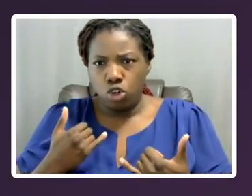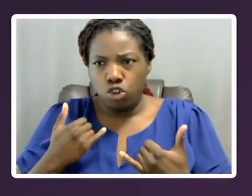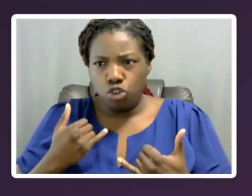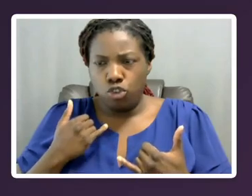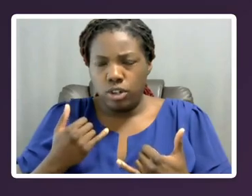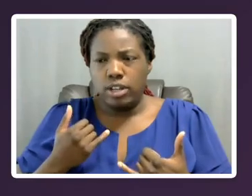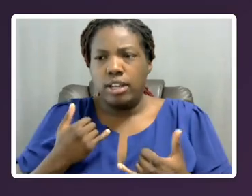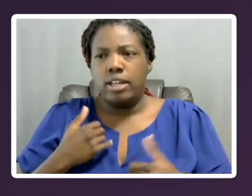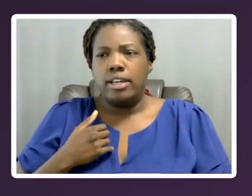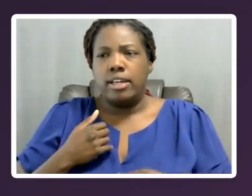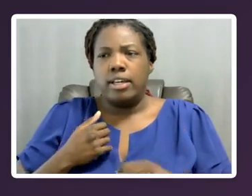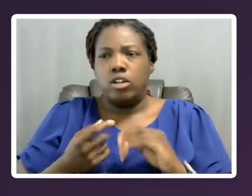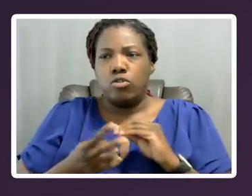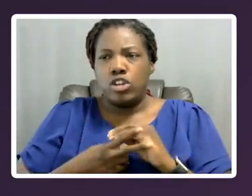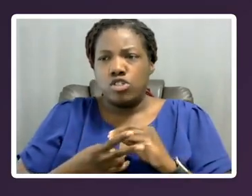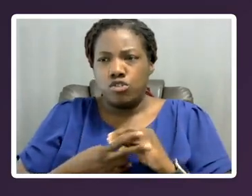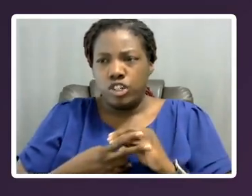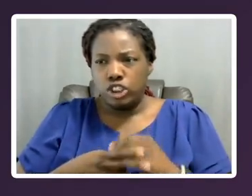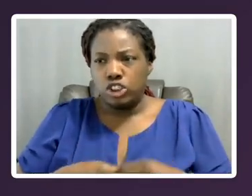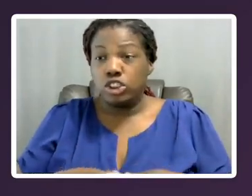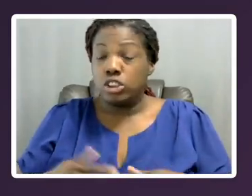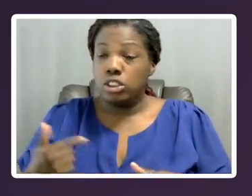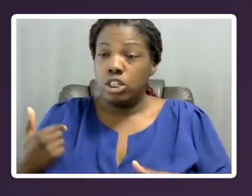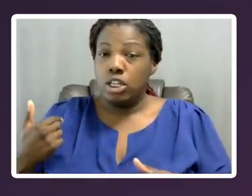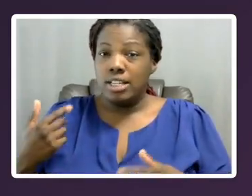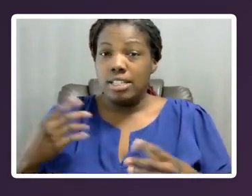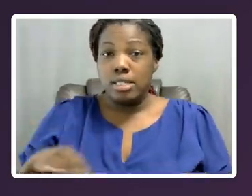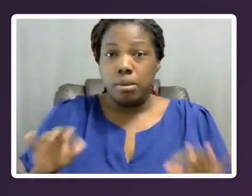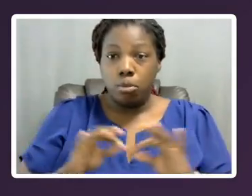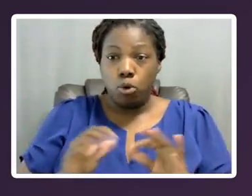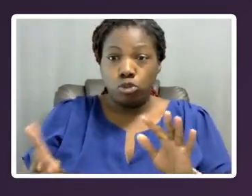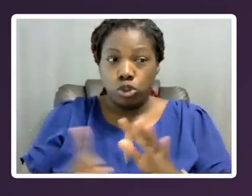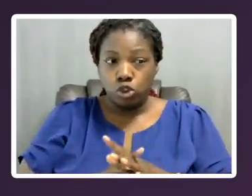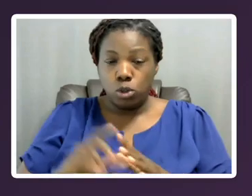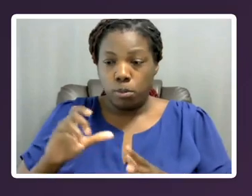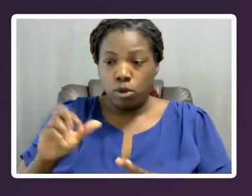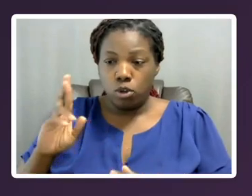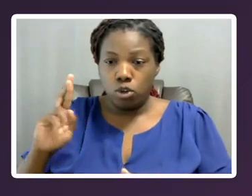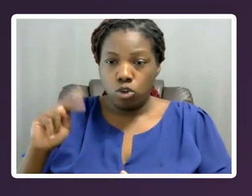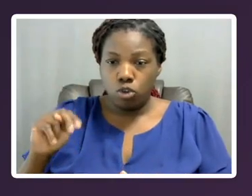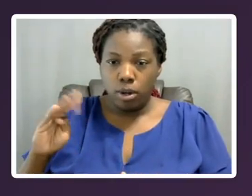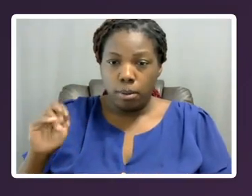Nadaizja Bolling: It's important to come to Cranberry Day because this is such an Aquinnah Wampanoag holiday. This is